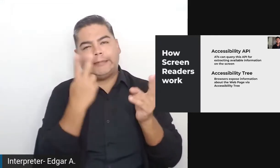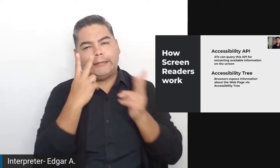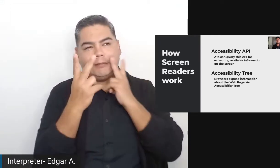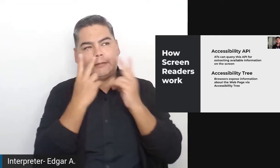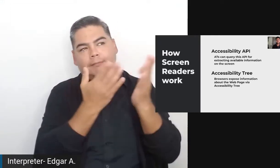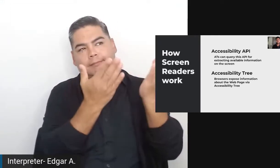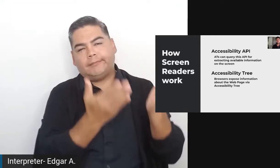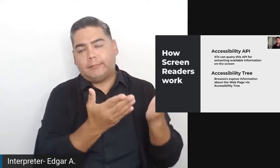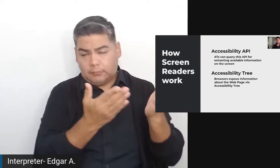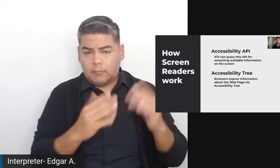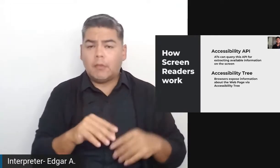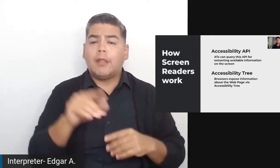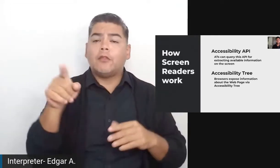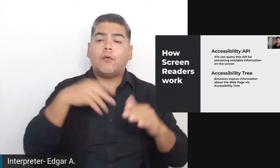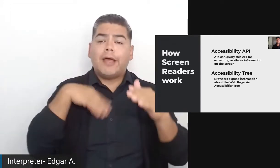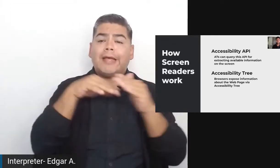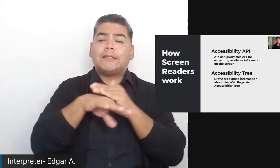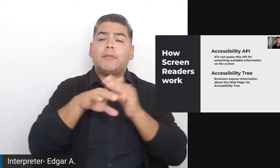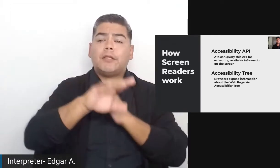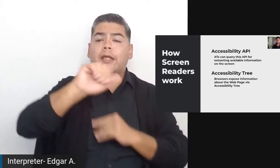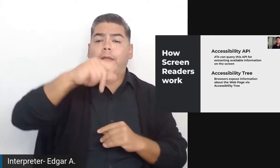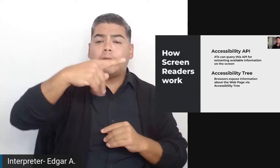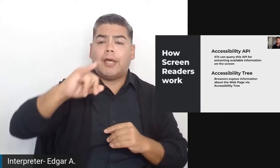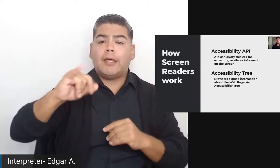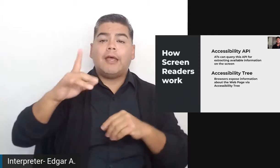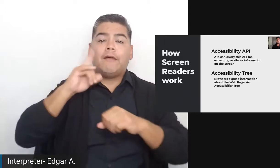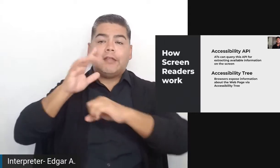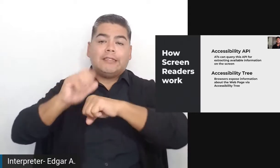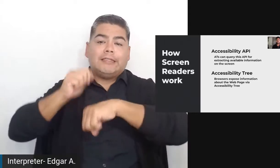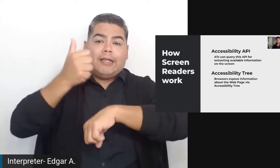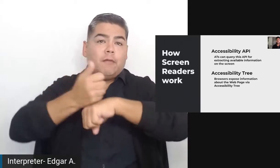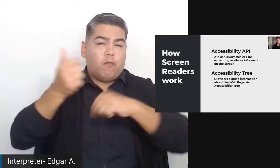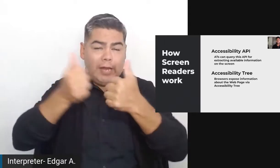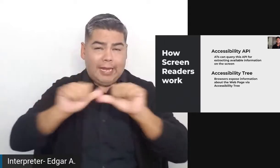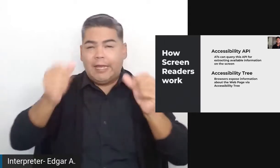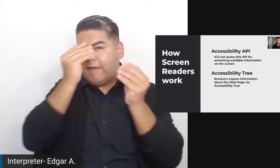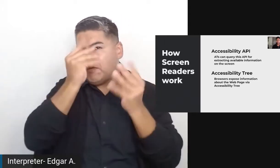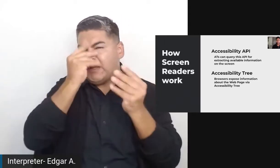And Accessibility API they create or consume Accessibility Tree